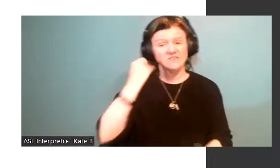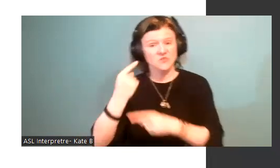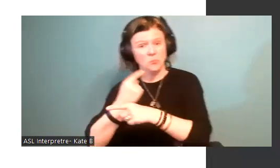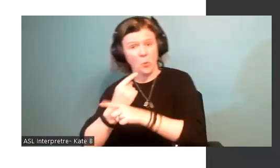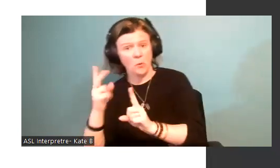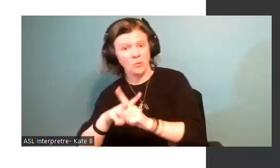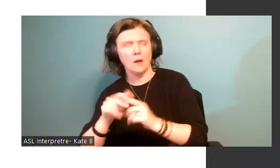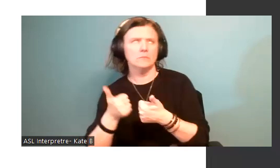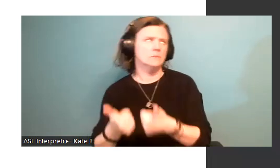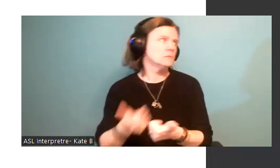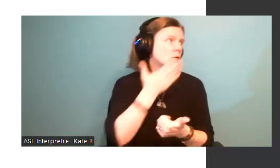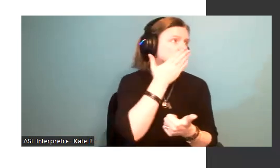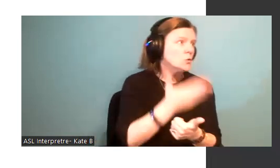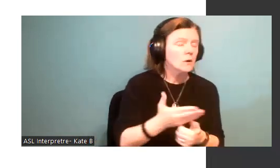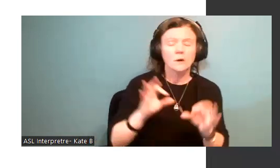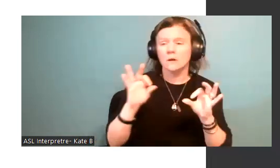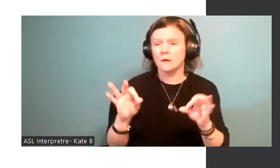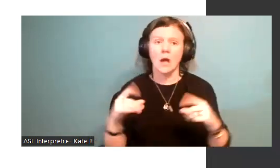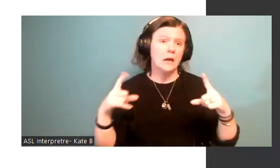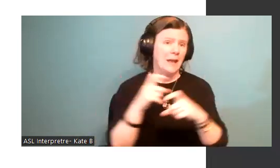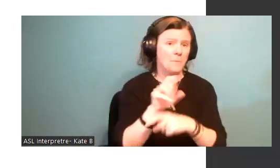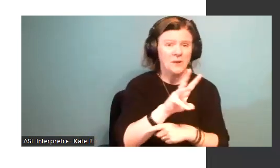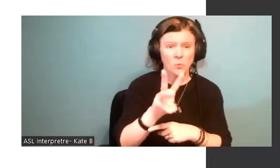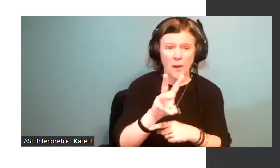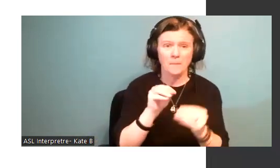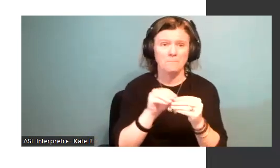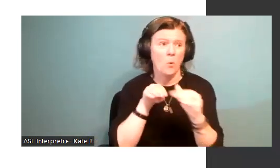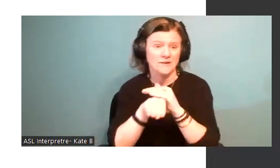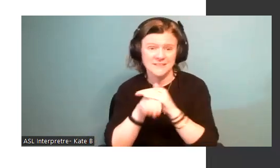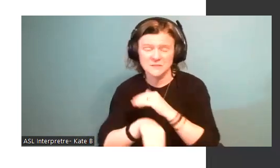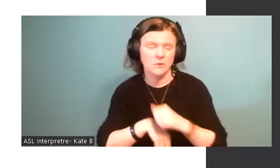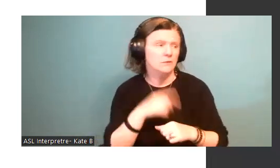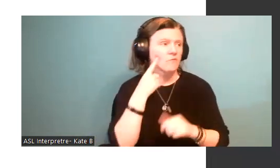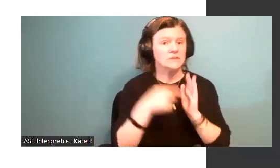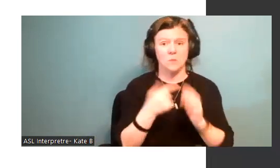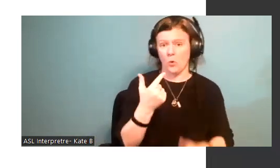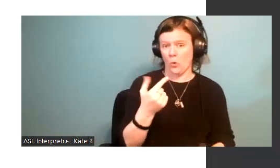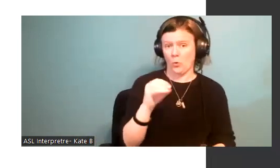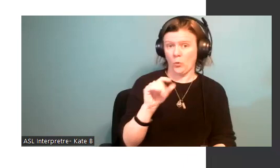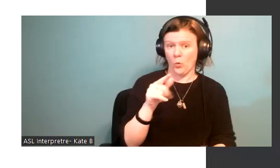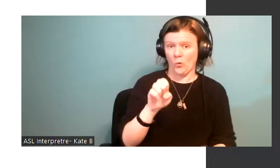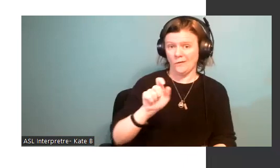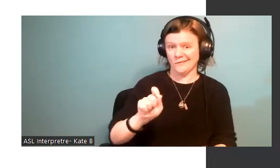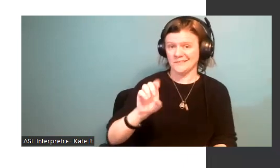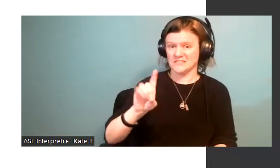So, do your research. Make sure you know what you're doing. When it is used properly, it is great.